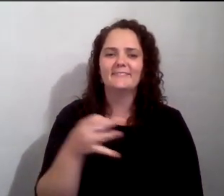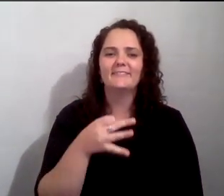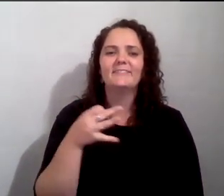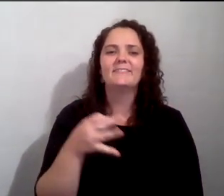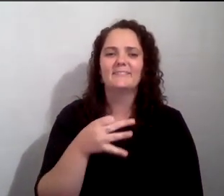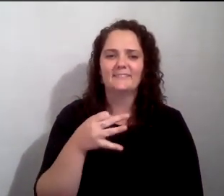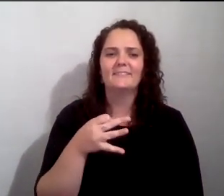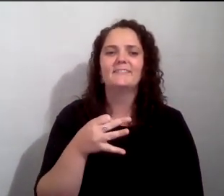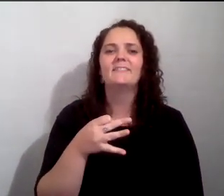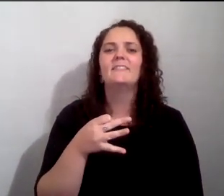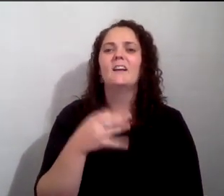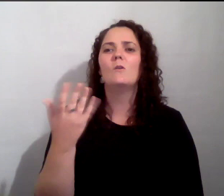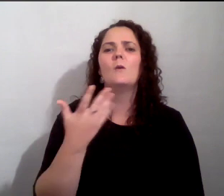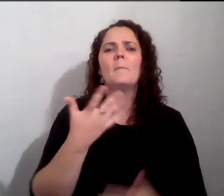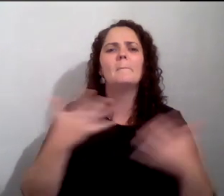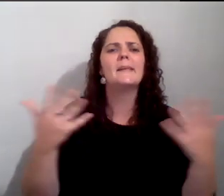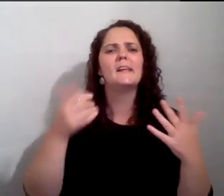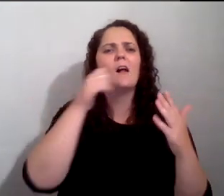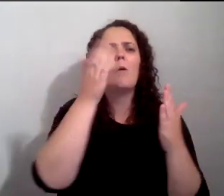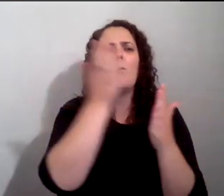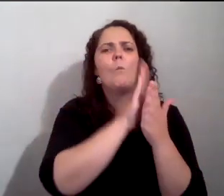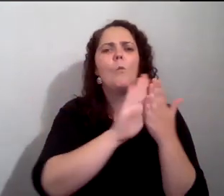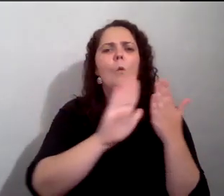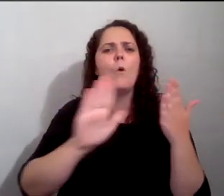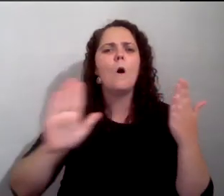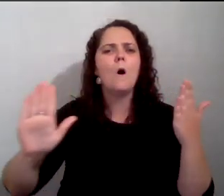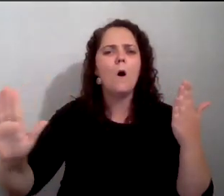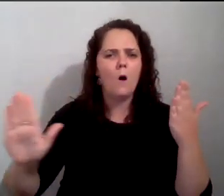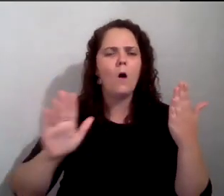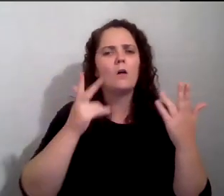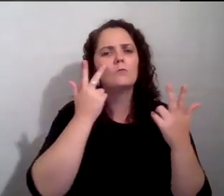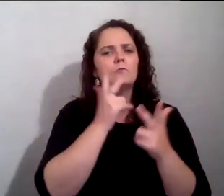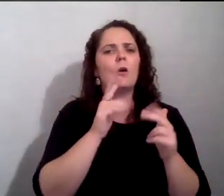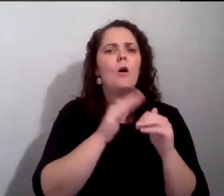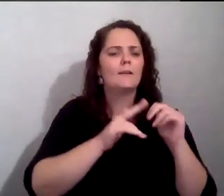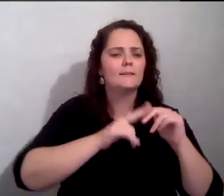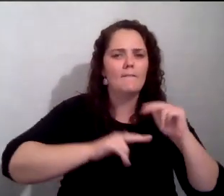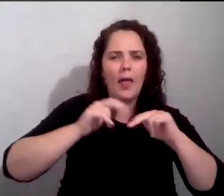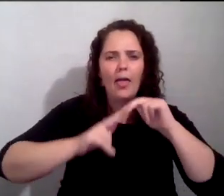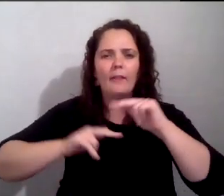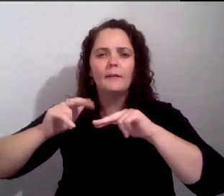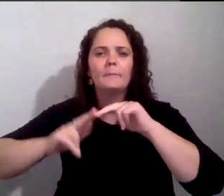the gallery, the long wall which has the development or explorations of